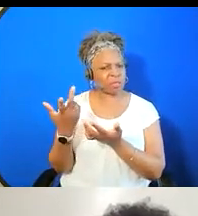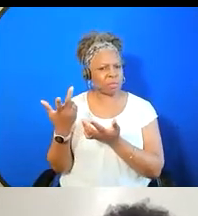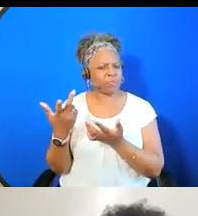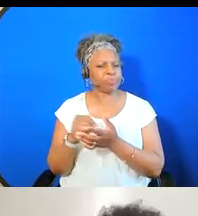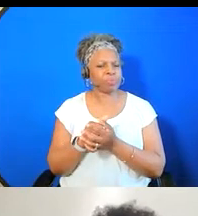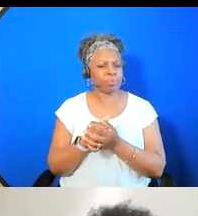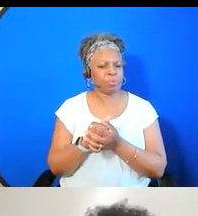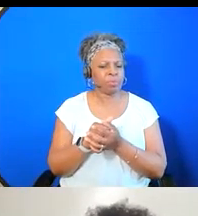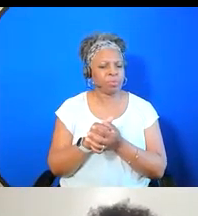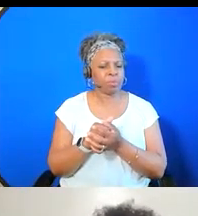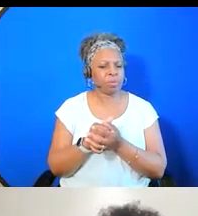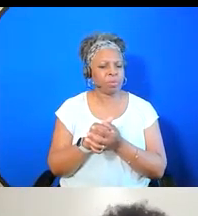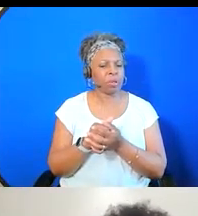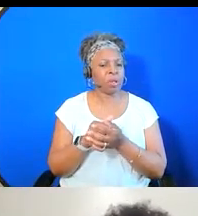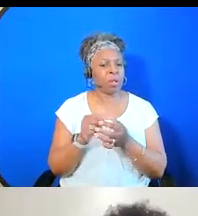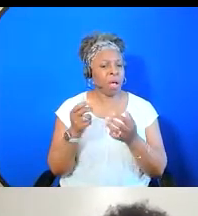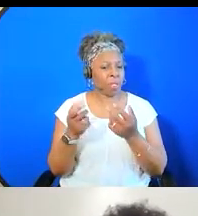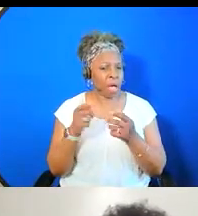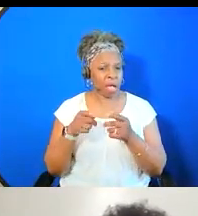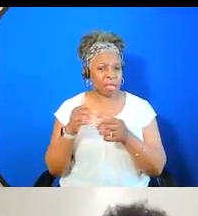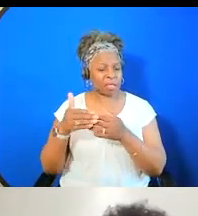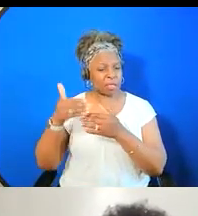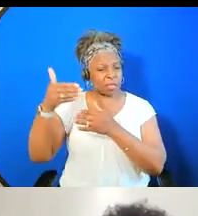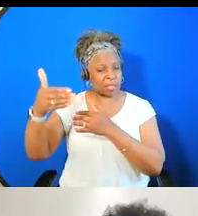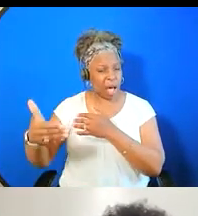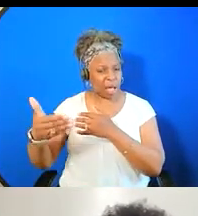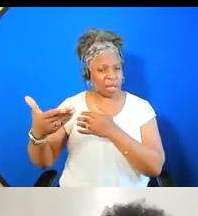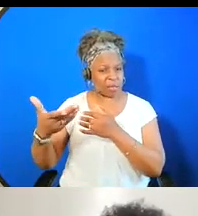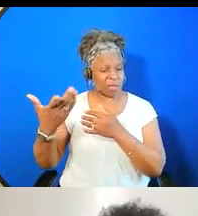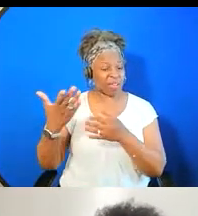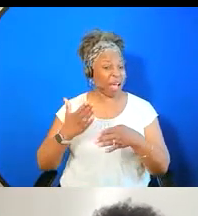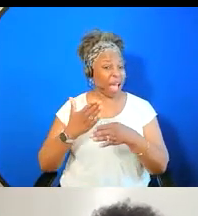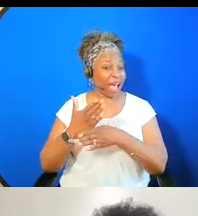And on the other side of the wall, there is an active laundry space for all the community.